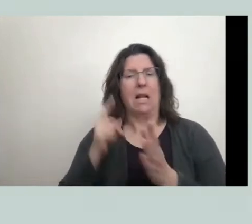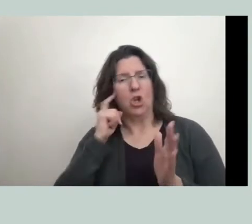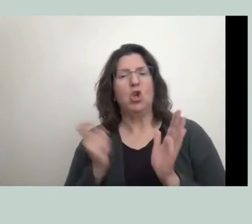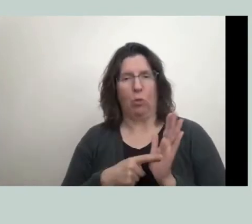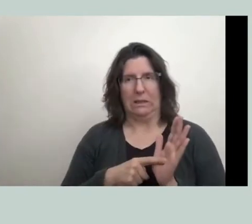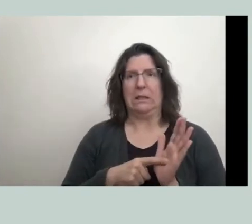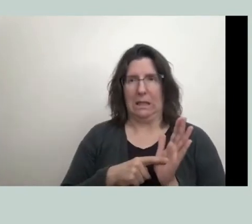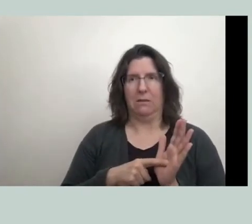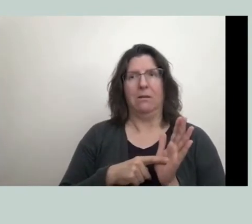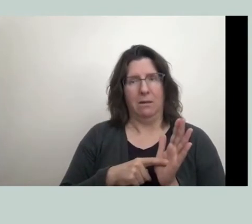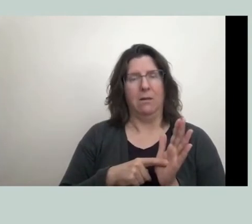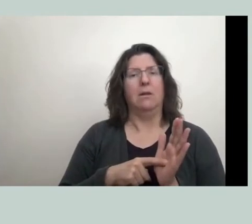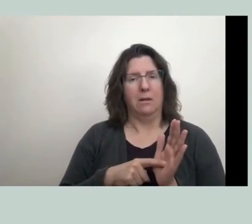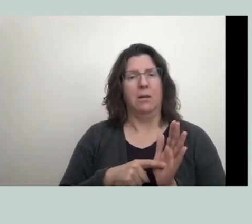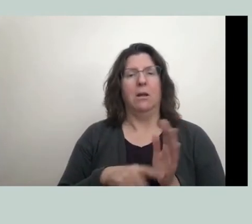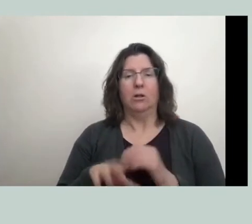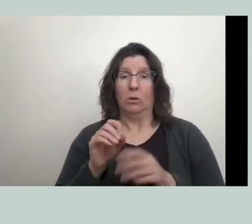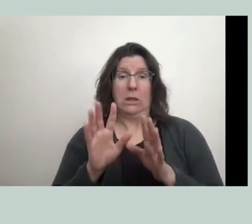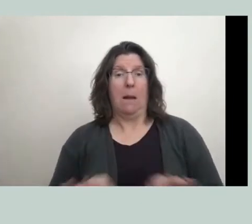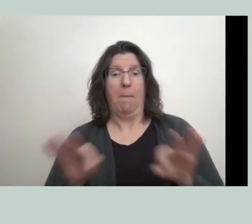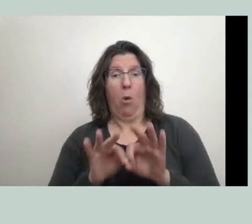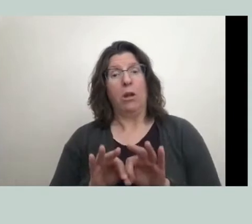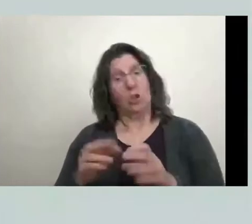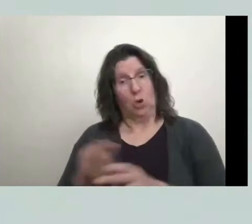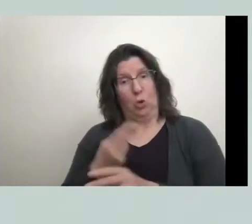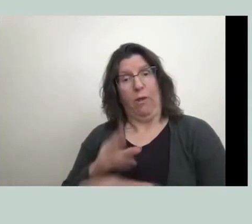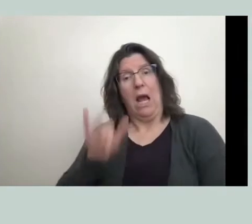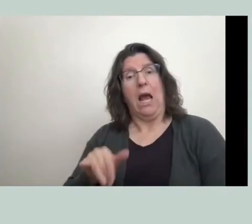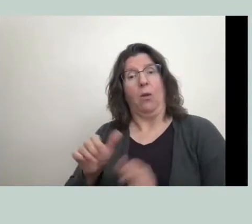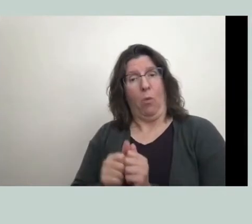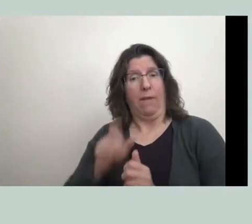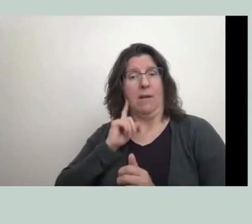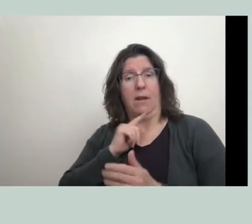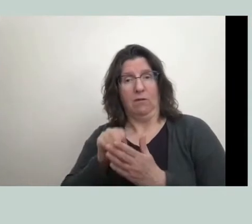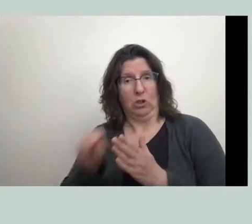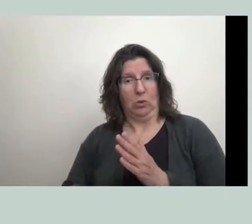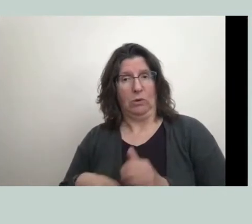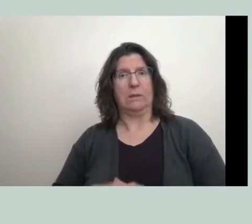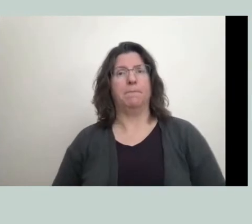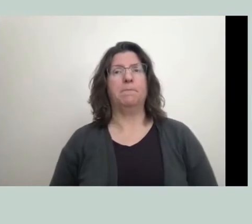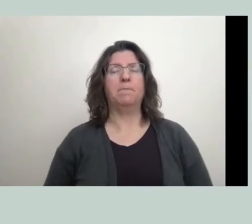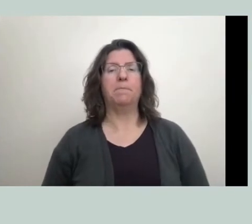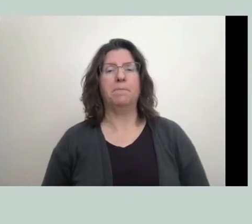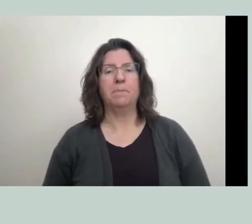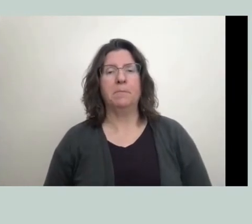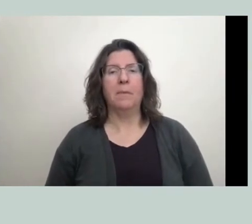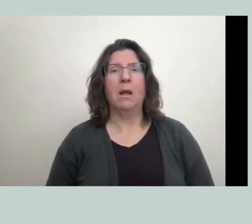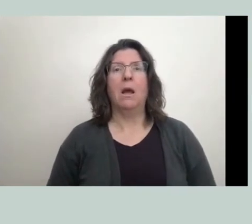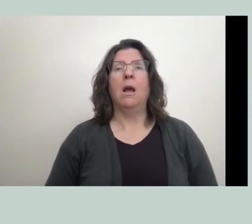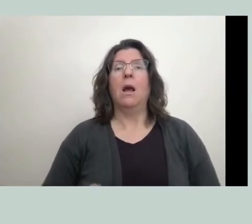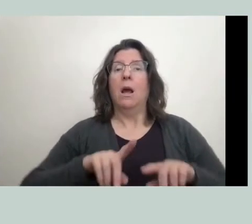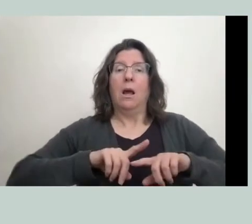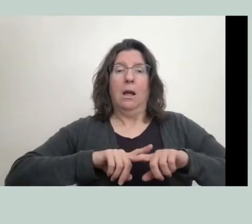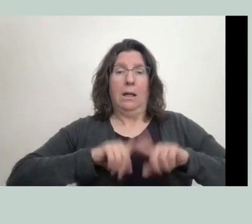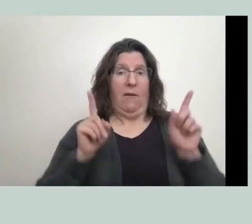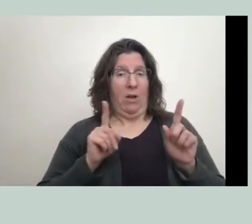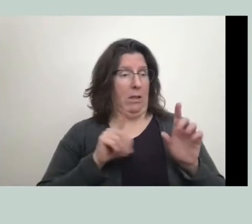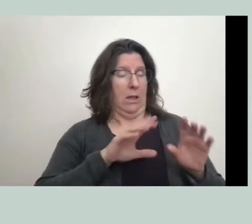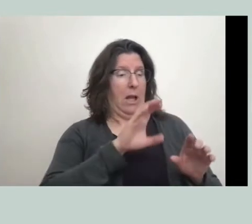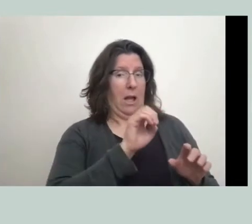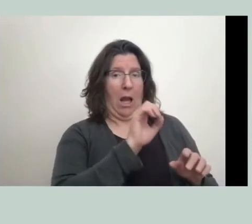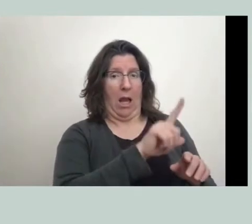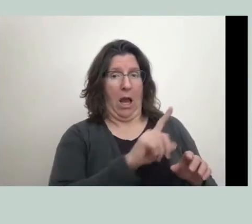developing metalinguistic skills, such as noticing, with deaf learners.